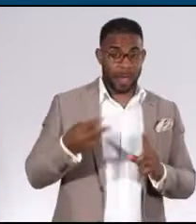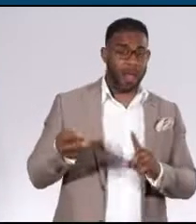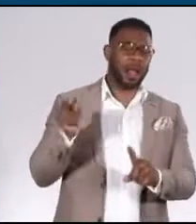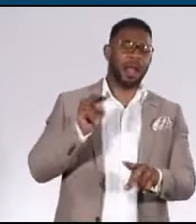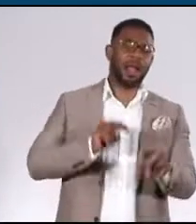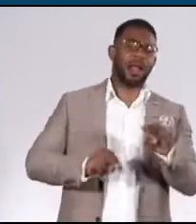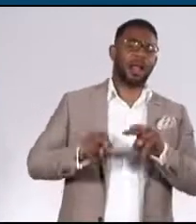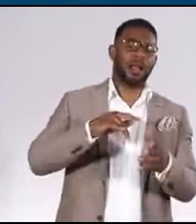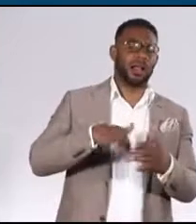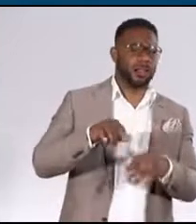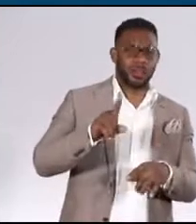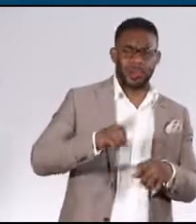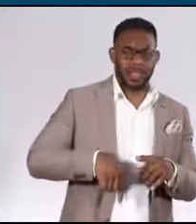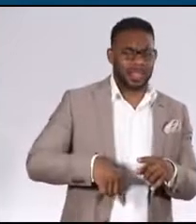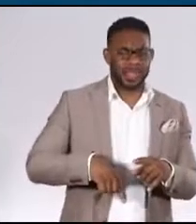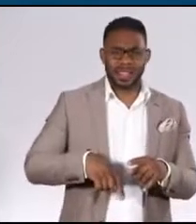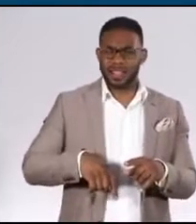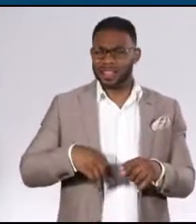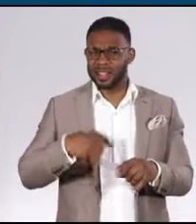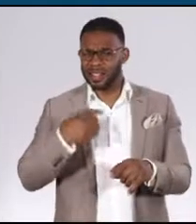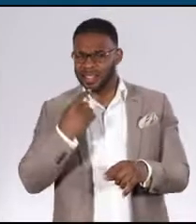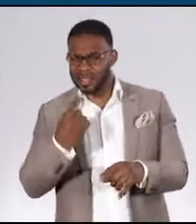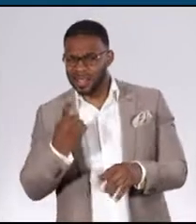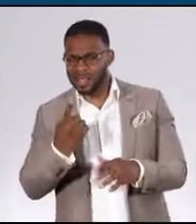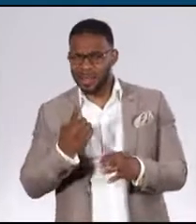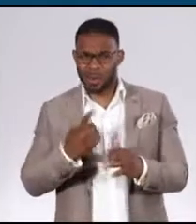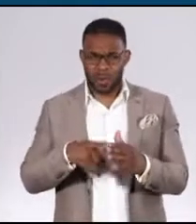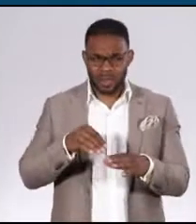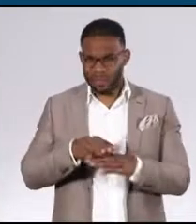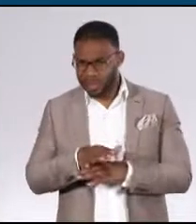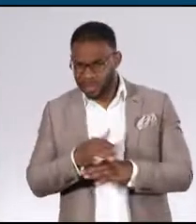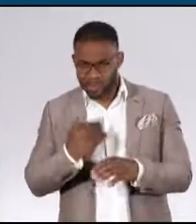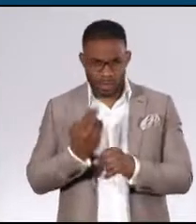You can't tell what the effects of, let's say, using hearing it is,